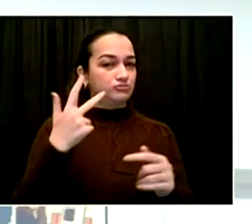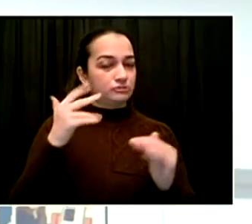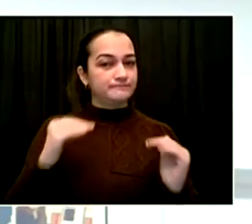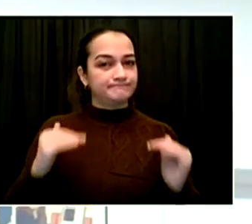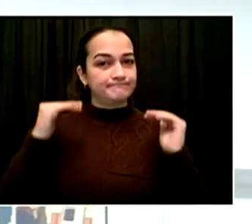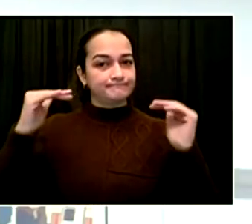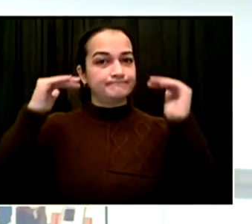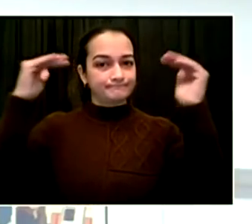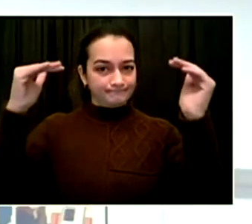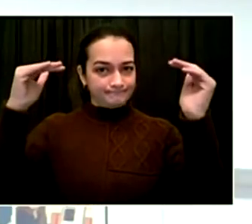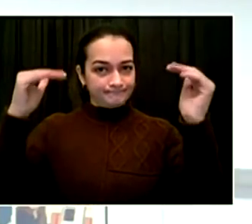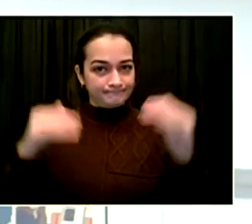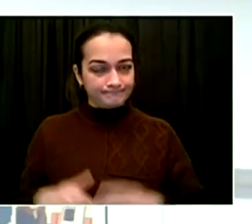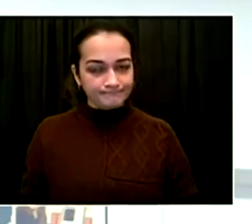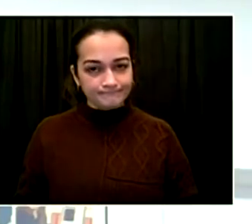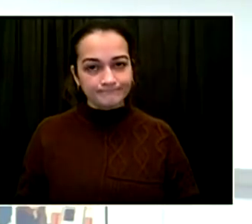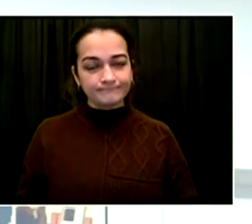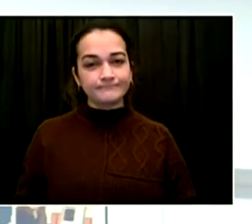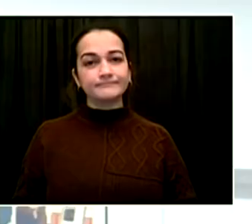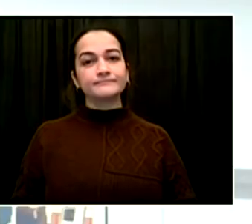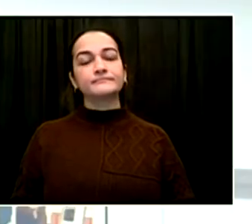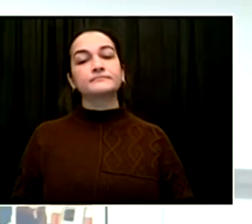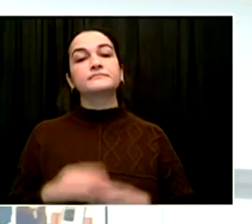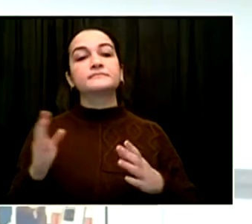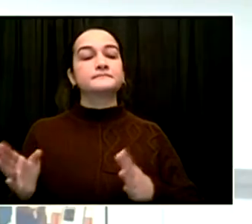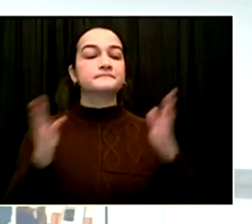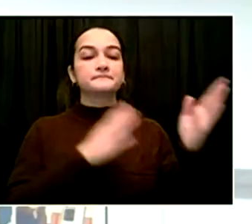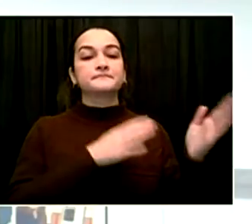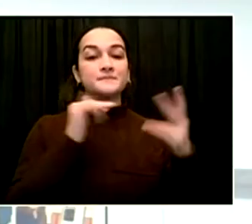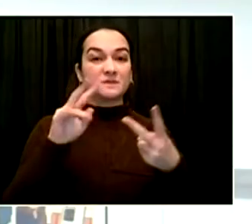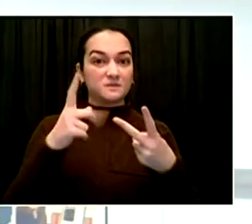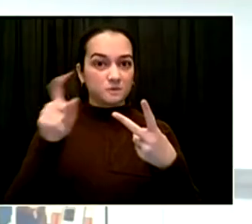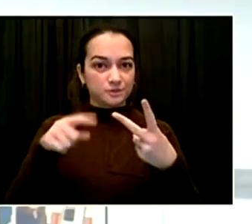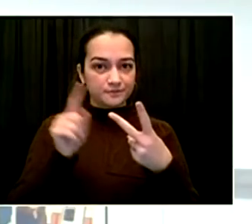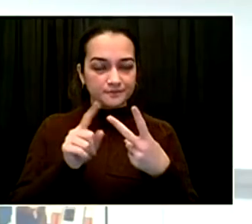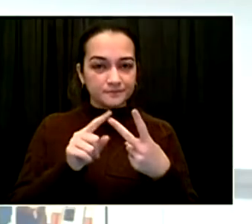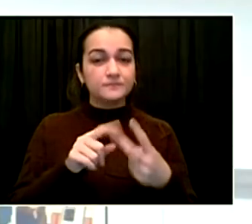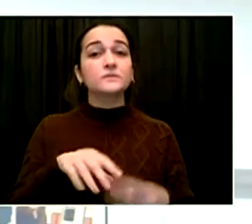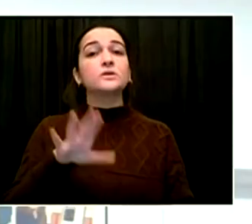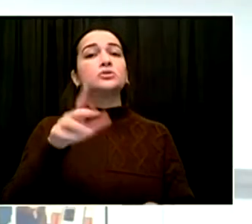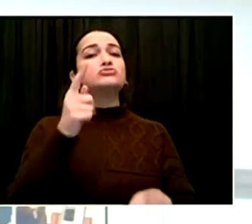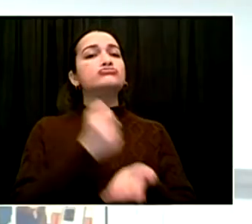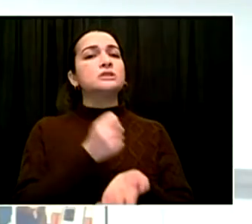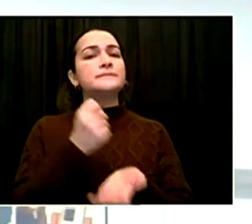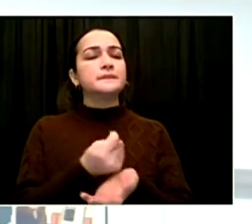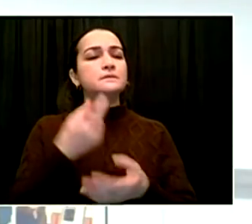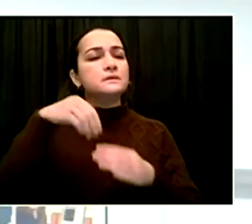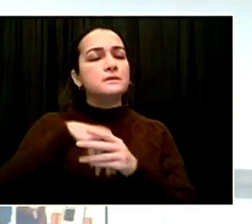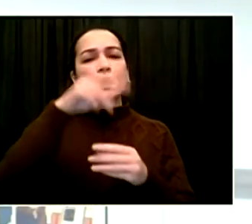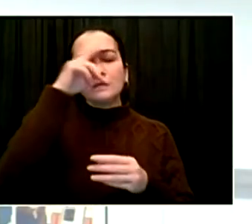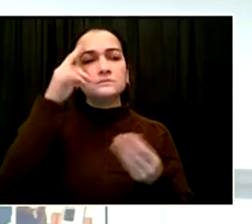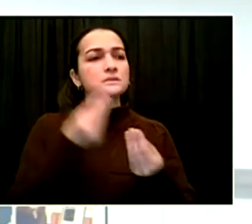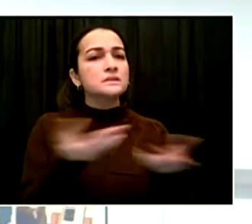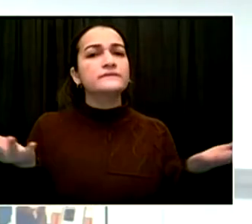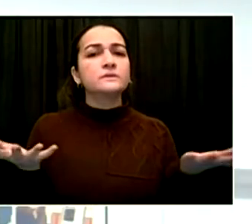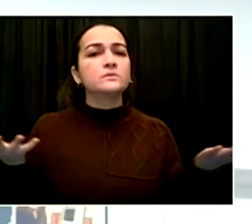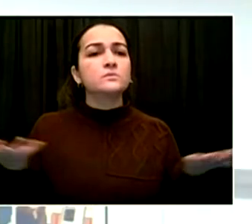FOCUS WITHIN THAT, YES, WE DO WANT TO MAKE SURE THAT EVERYONE IS AWARE THAT THERE ARE